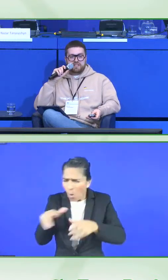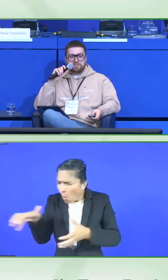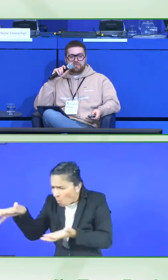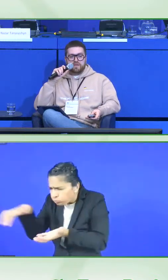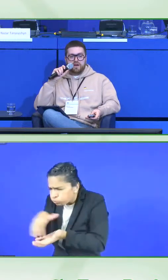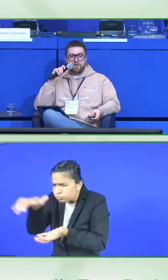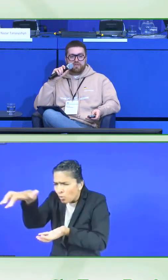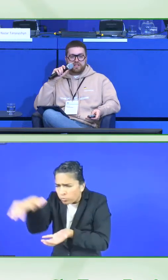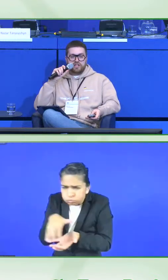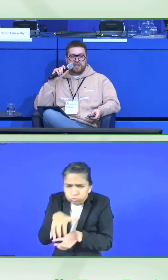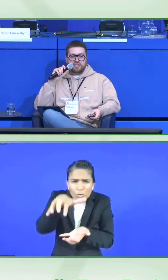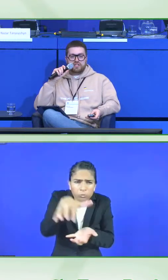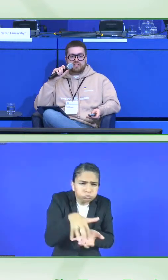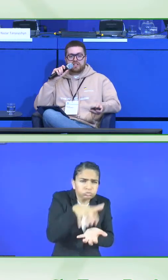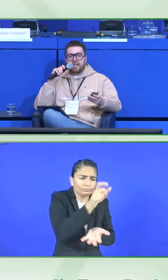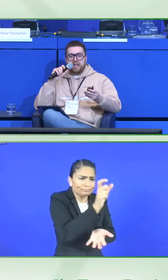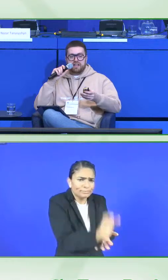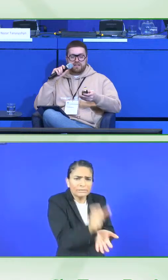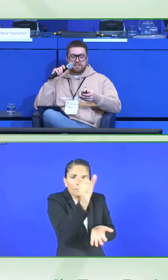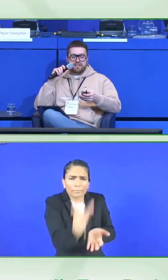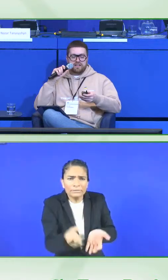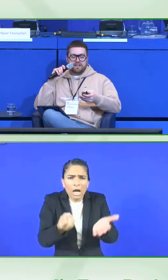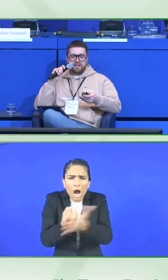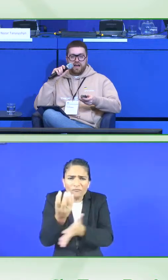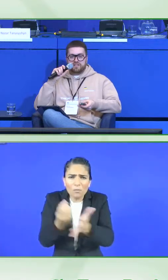of social sphere is one of those.